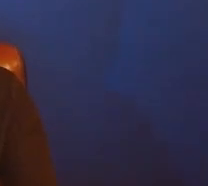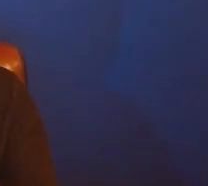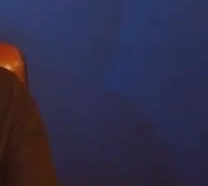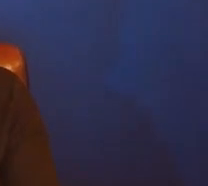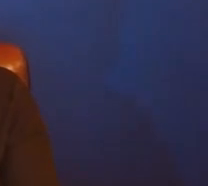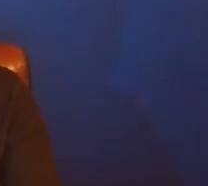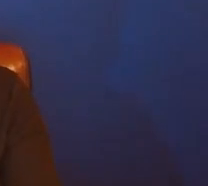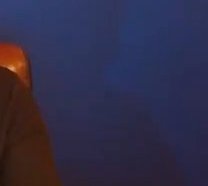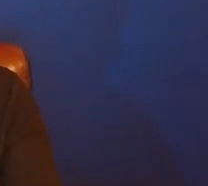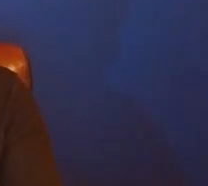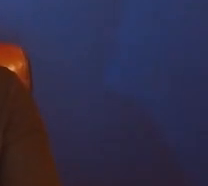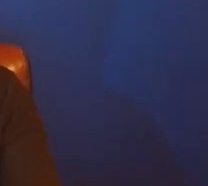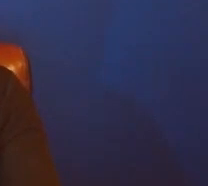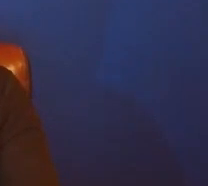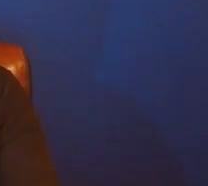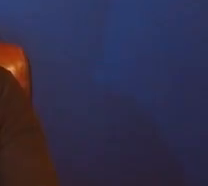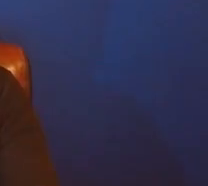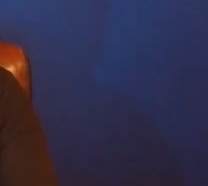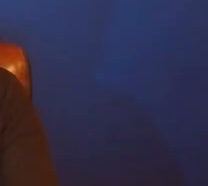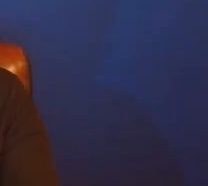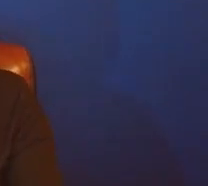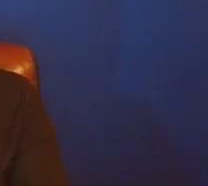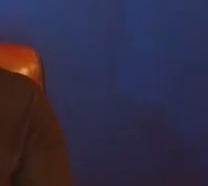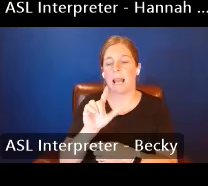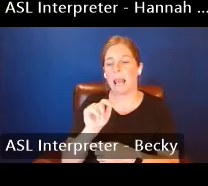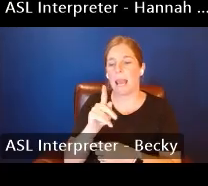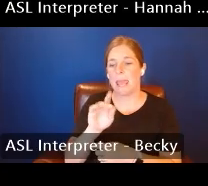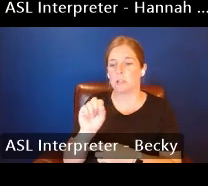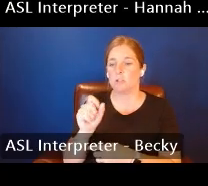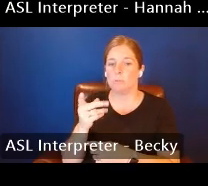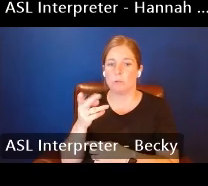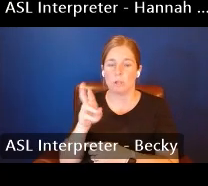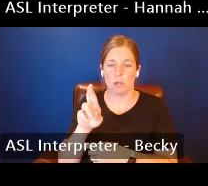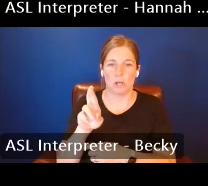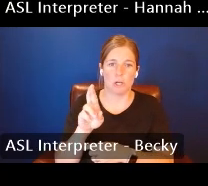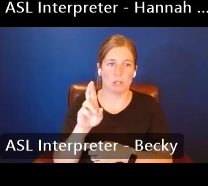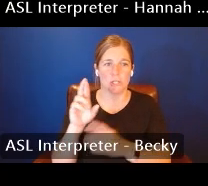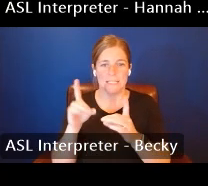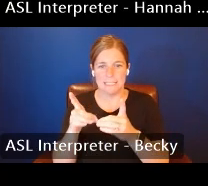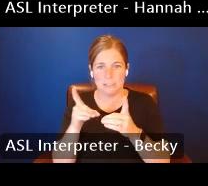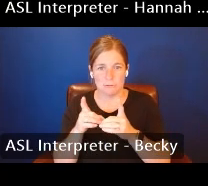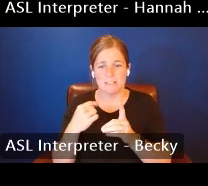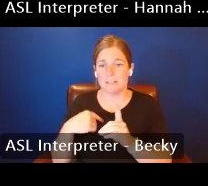Air quality permit, colon, link Western Lake Superior Sanitary District. For more information about environmental justice,